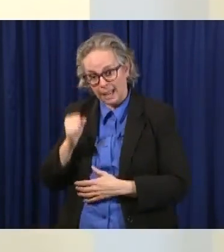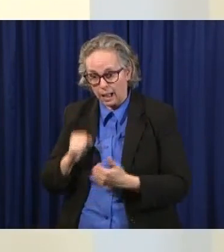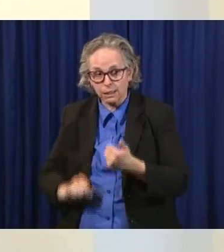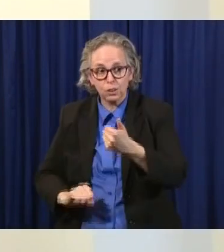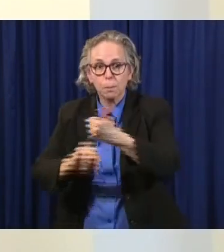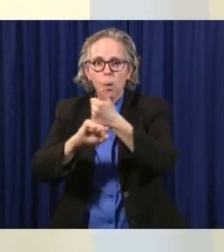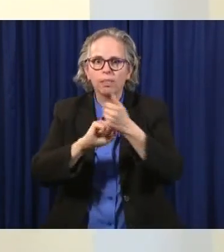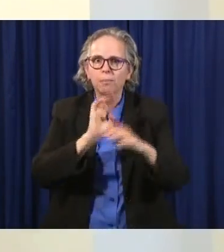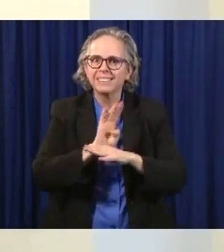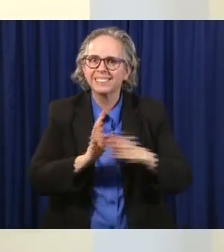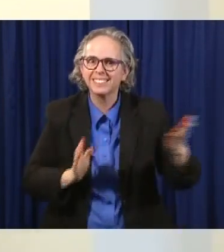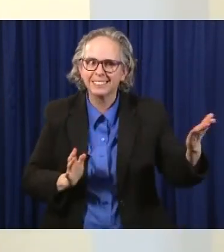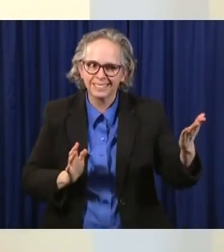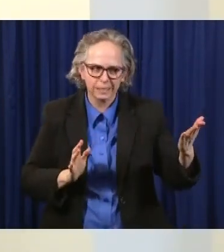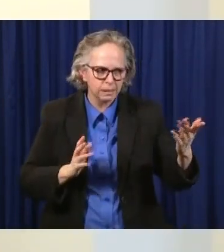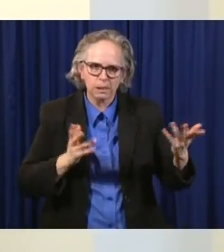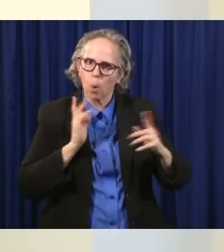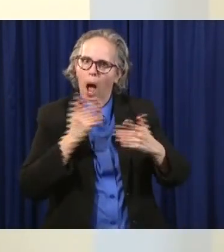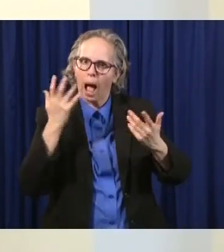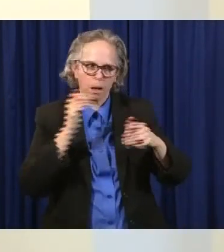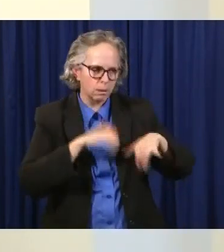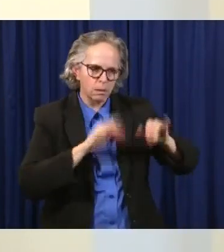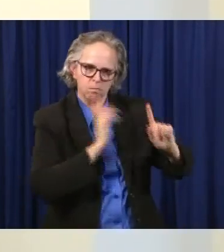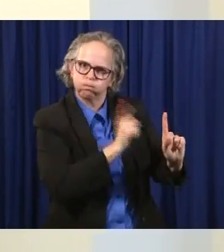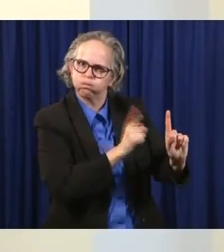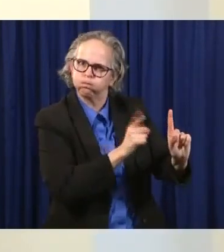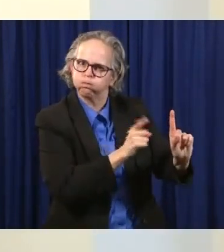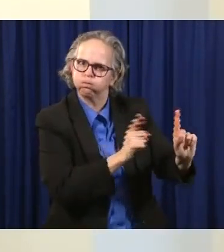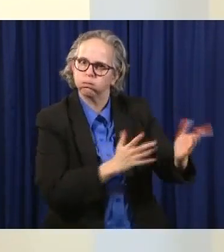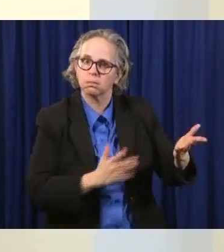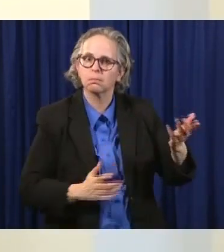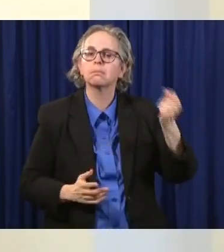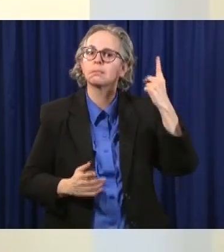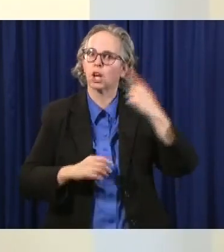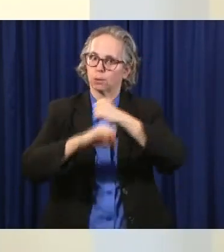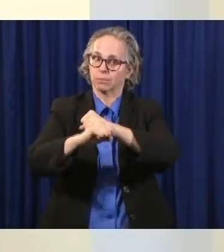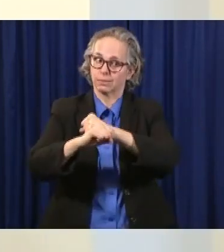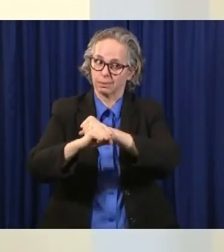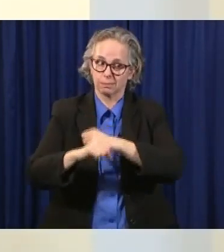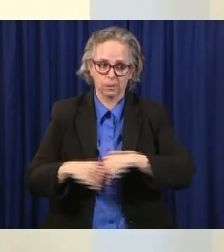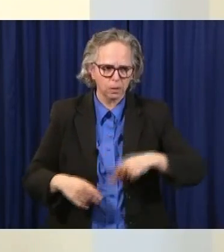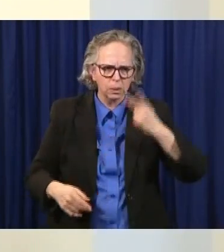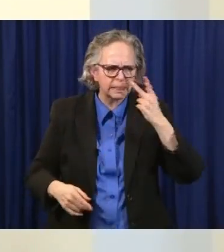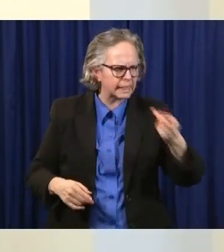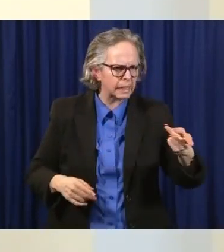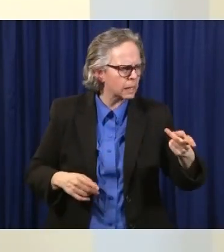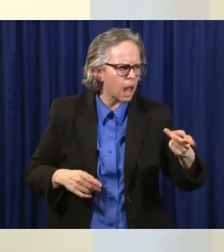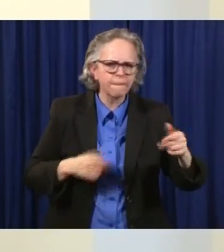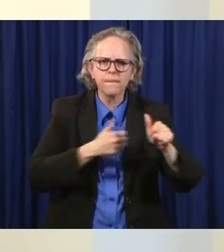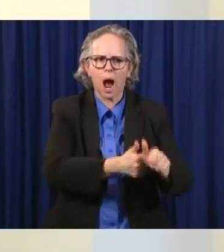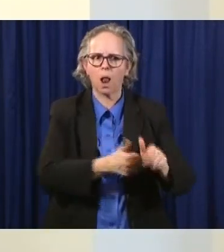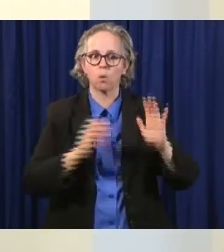FEET. WE CAN SUPPORT THOSE BUSINESSES AND WE CAN PROTECT THOSE WORKERS. AND IF WE DON'T SEE PLACES THAT